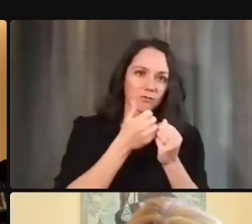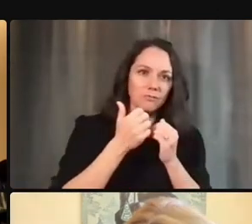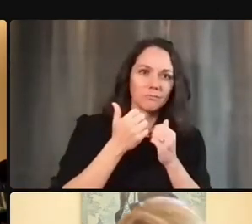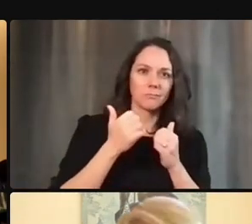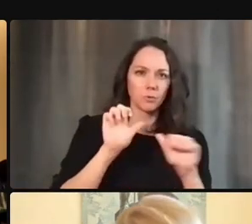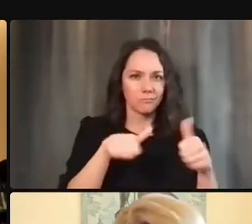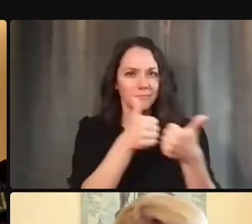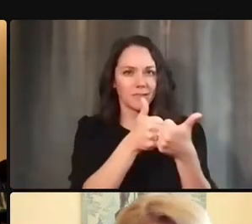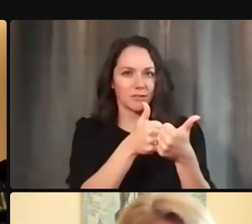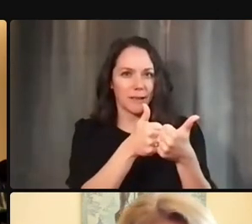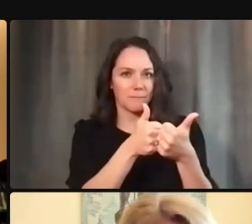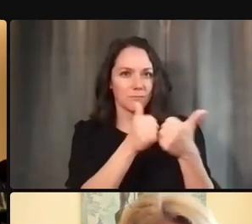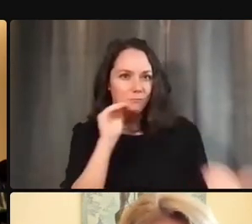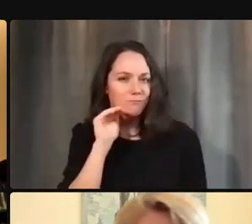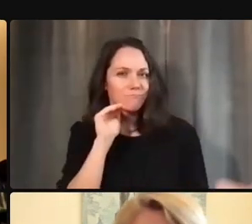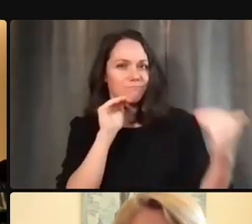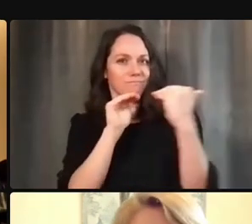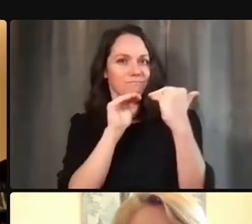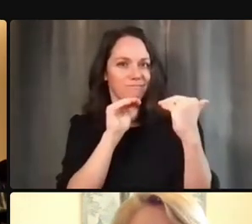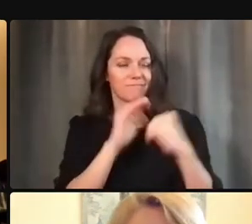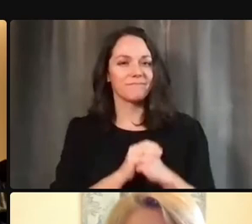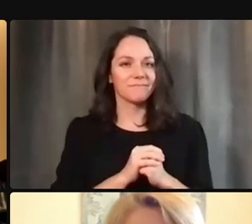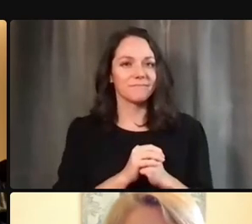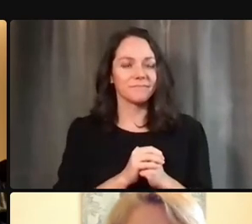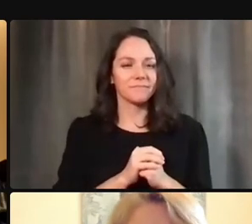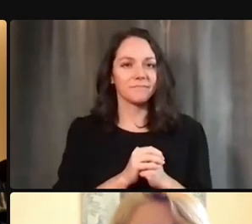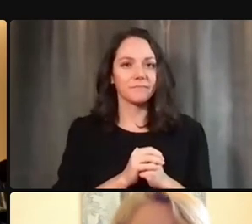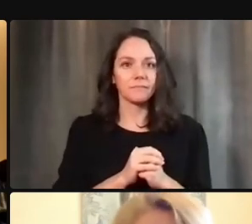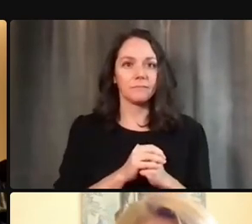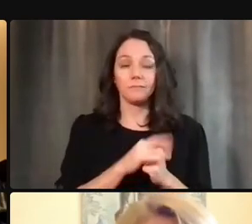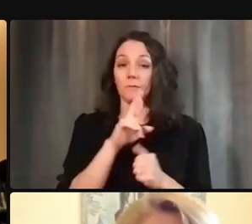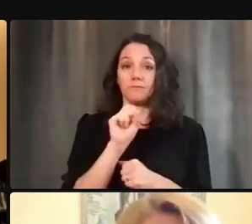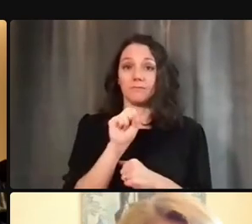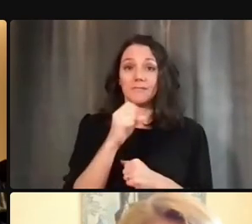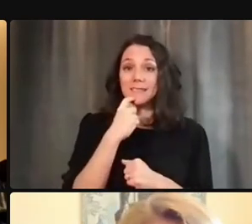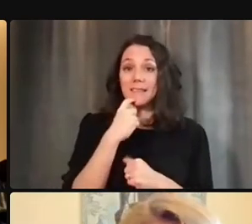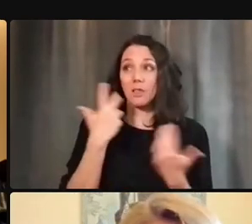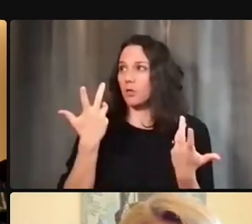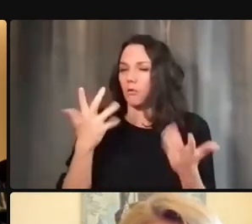the work has been done, the studies are out and it's a